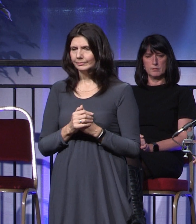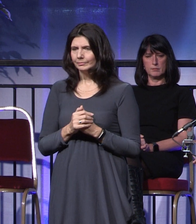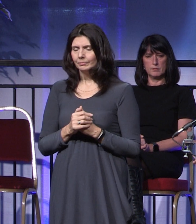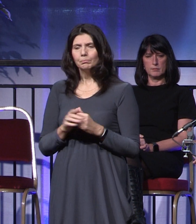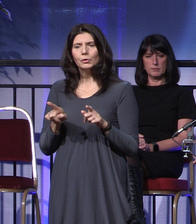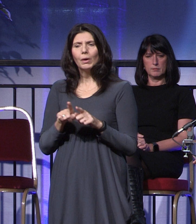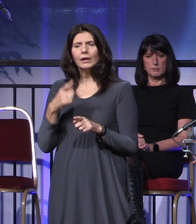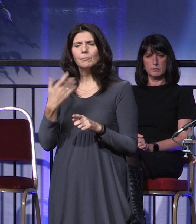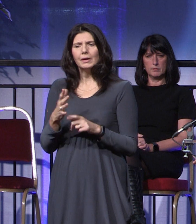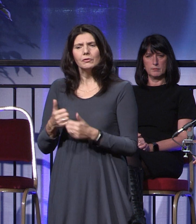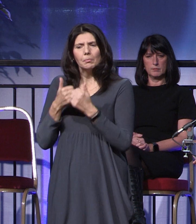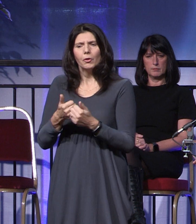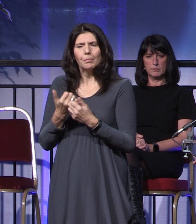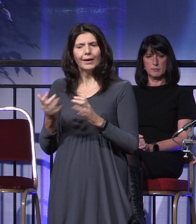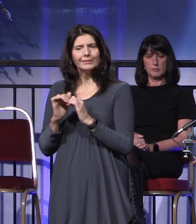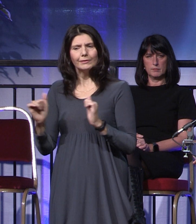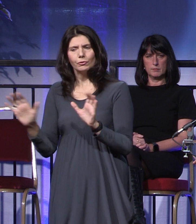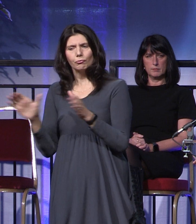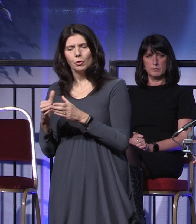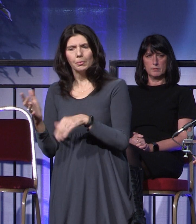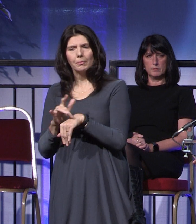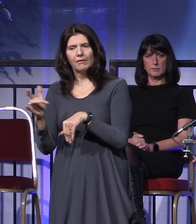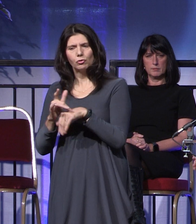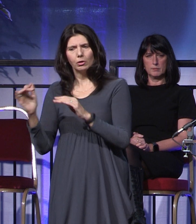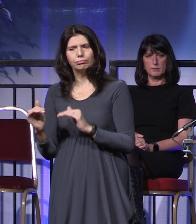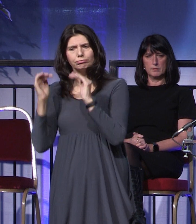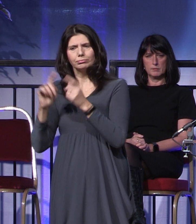supported by many highly dedicated and professional staff members who whilst